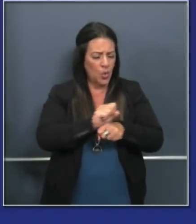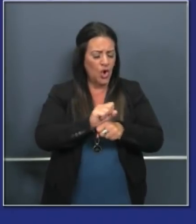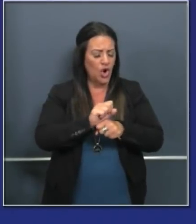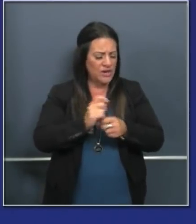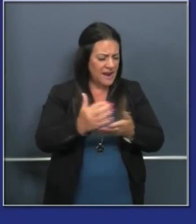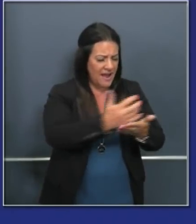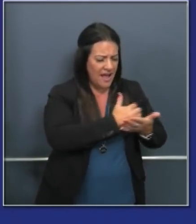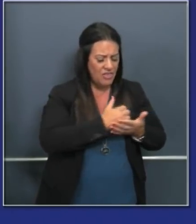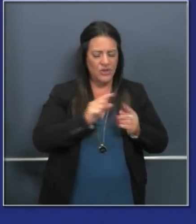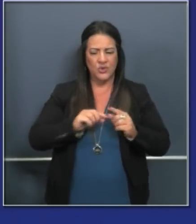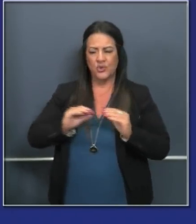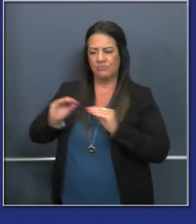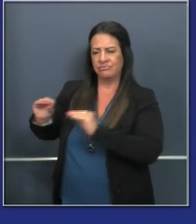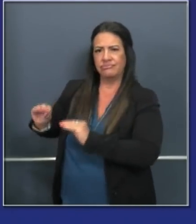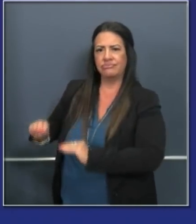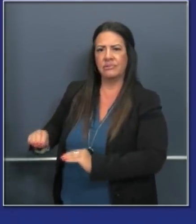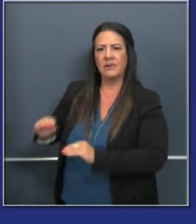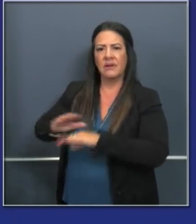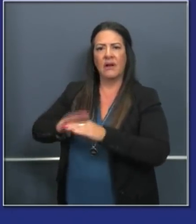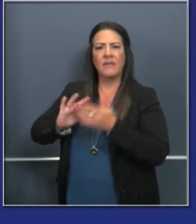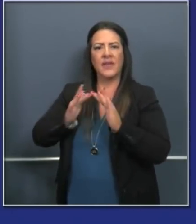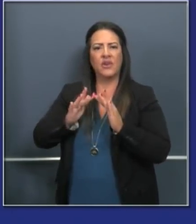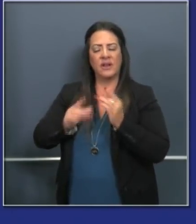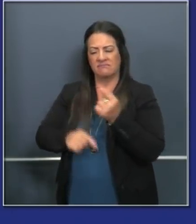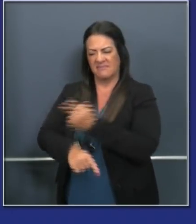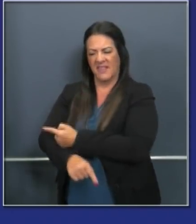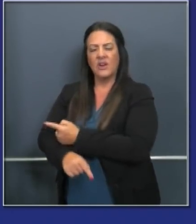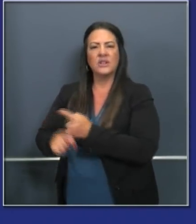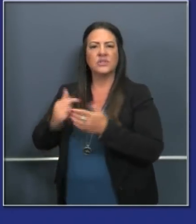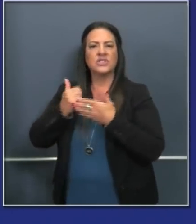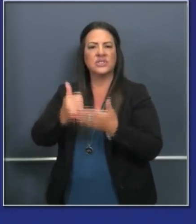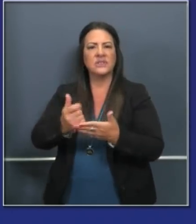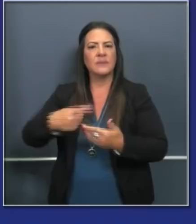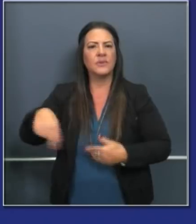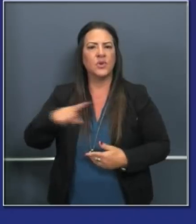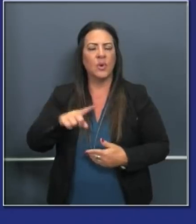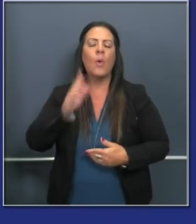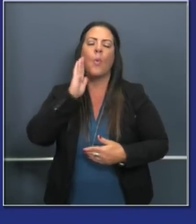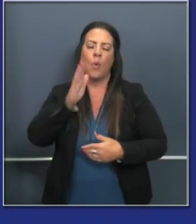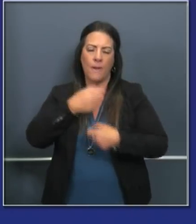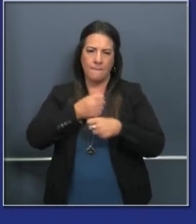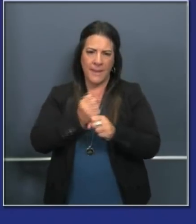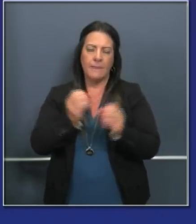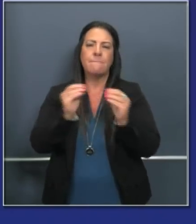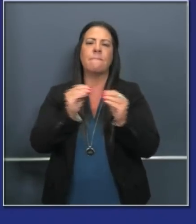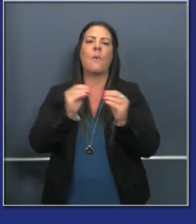PROGRESS HAS BEEN MADE OVER THE COURSE LAST NUMBER OF MONTHS OF PUTTING THIS TOGETHER THIS PLATFORM TOGETHER THAT'S WHY TODAY.